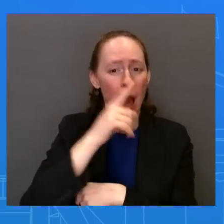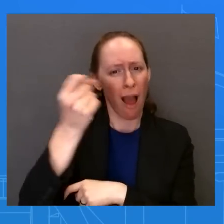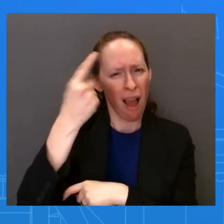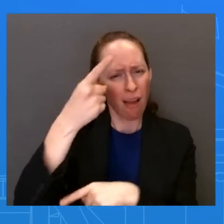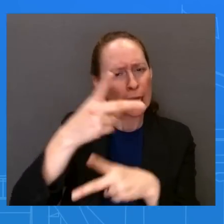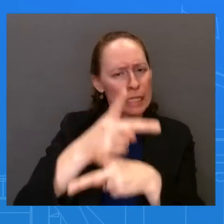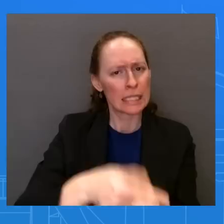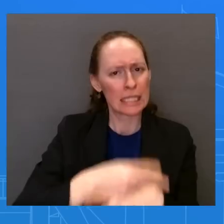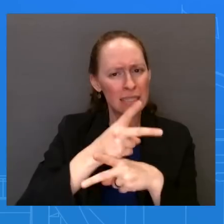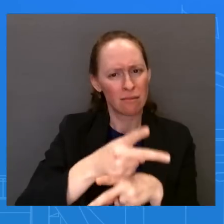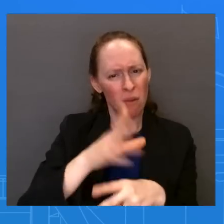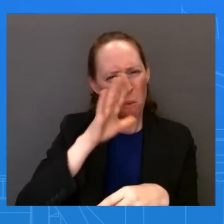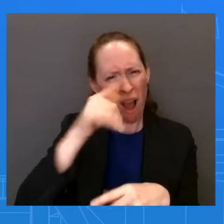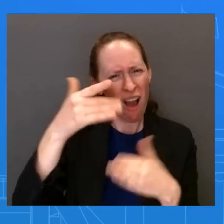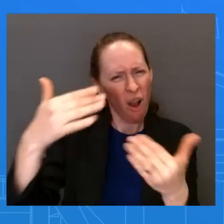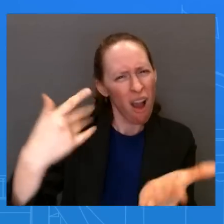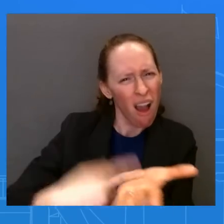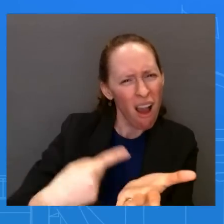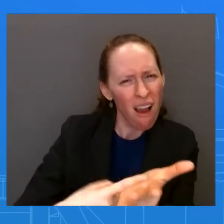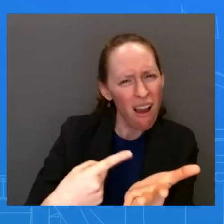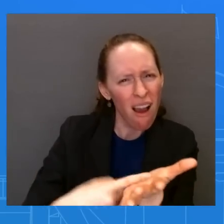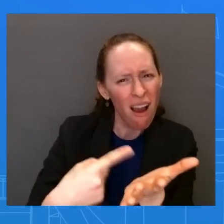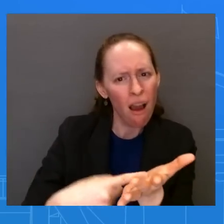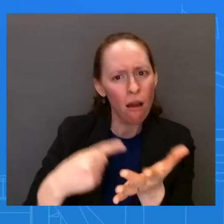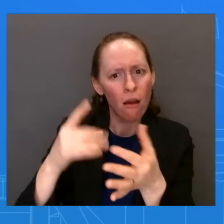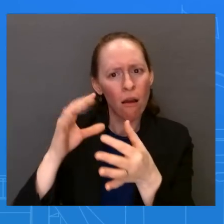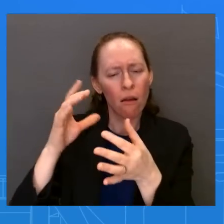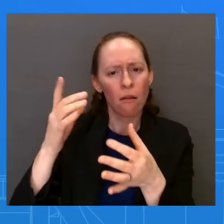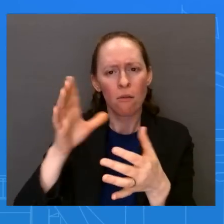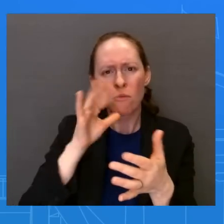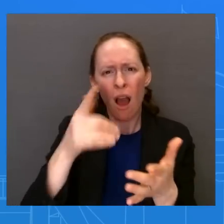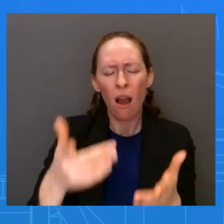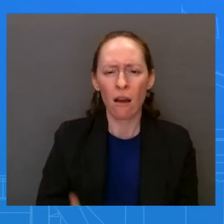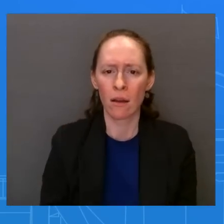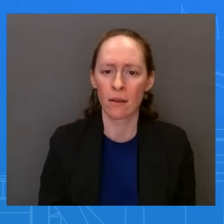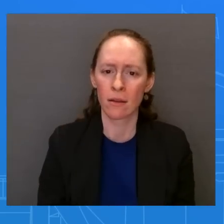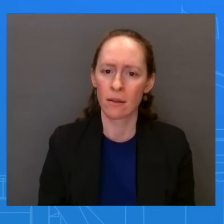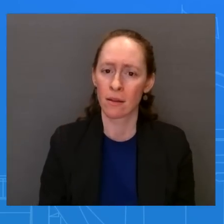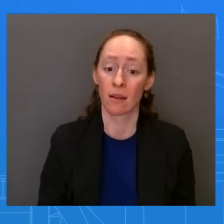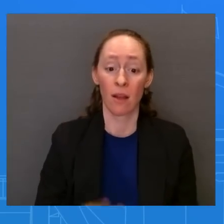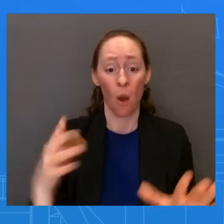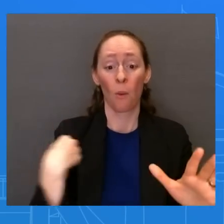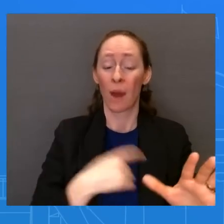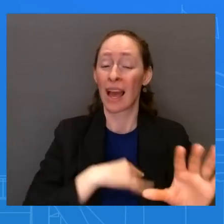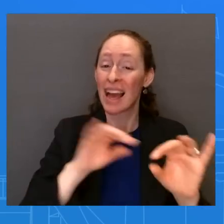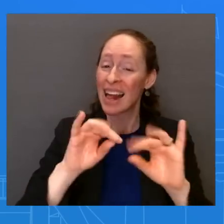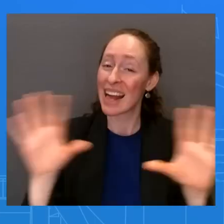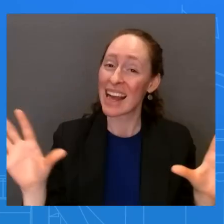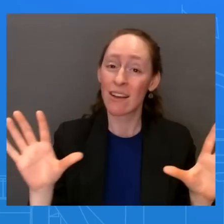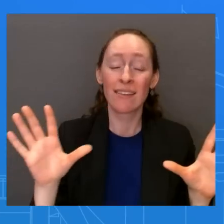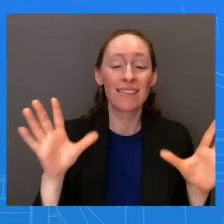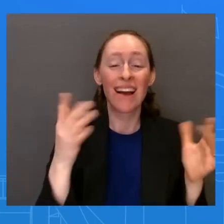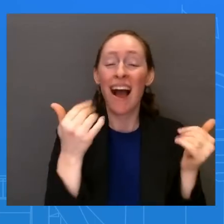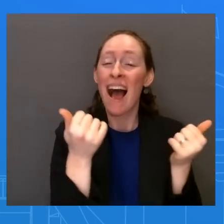Ms. Jean-Pierre: We've been very clear when it comes to even underlying facts, when it comes to specifics, when it comes to something that is under the purview that is --